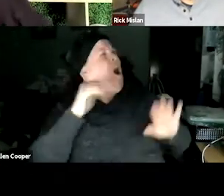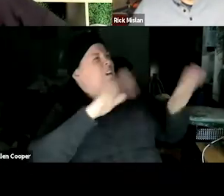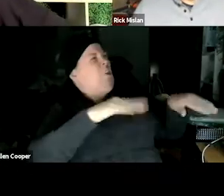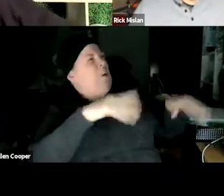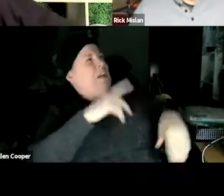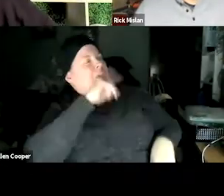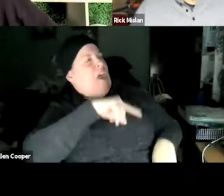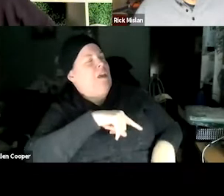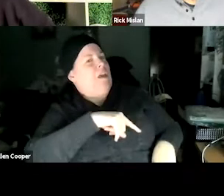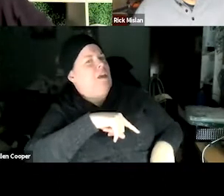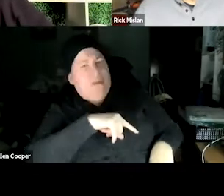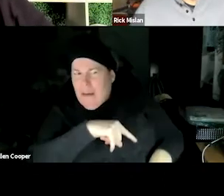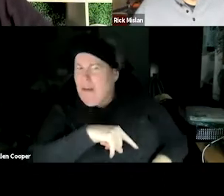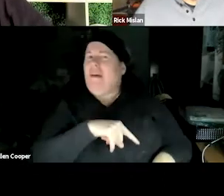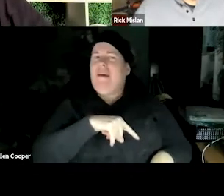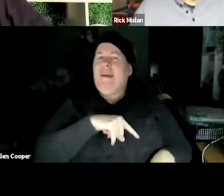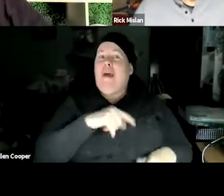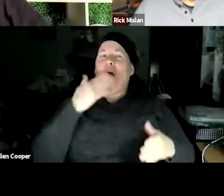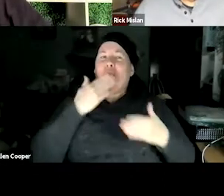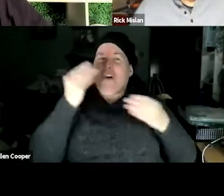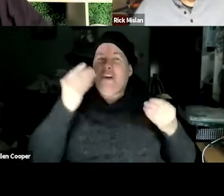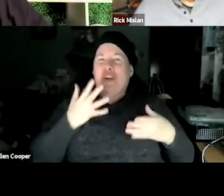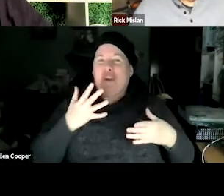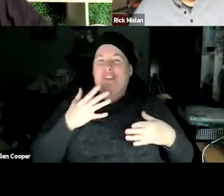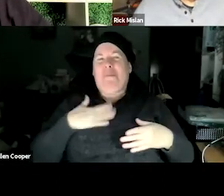CalebBarlow: And the good news is the relationship I have with my boss at the